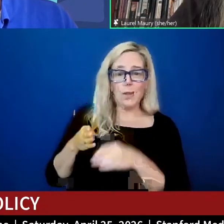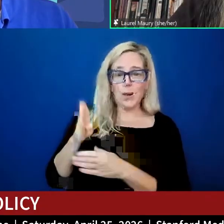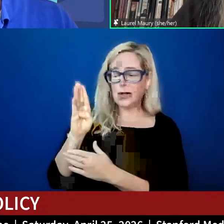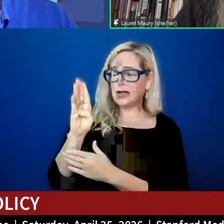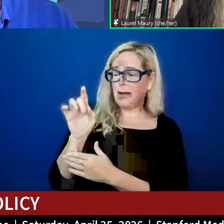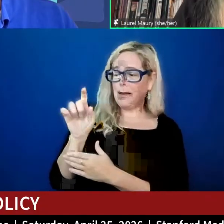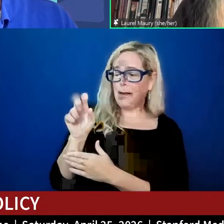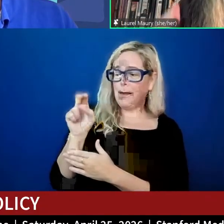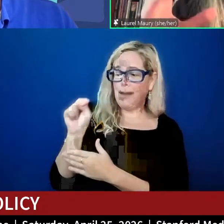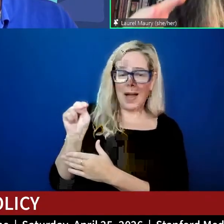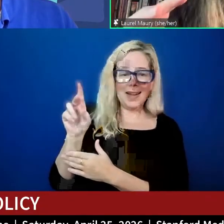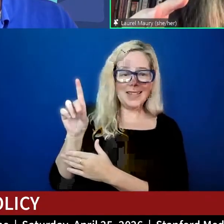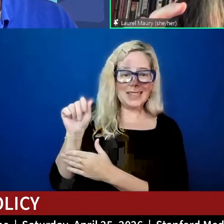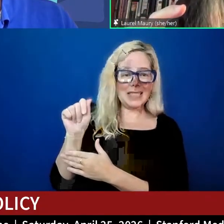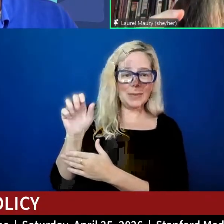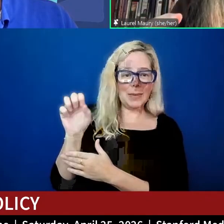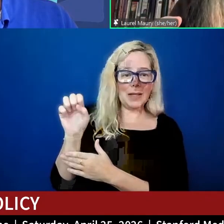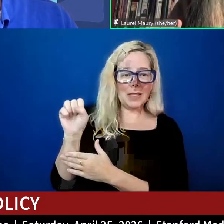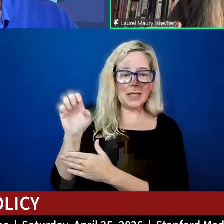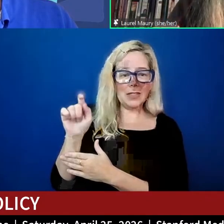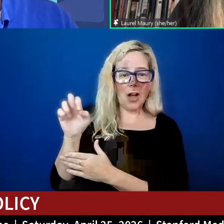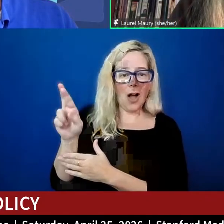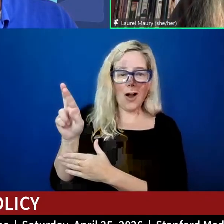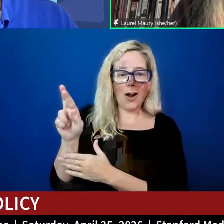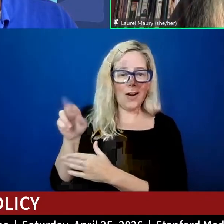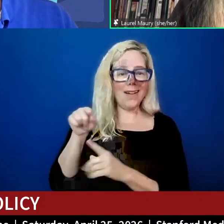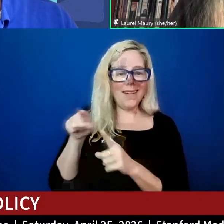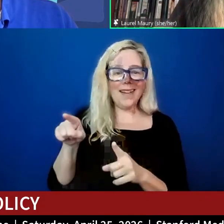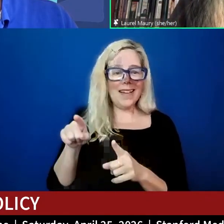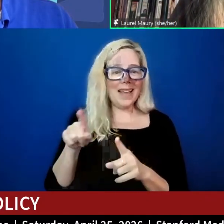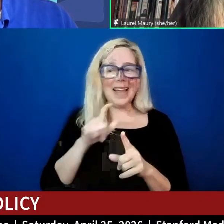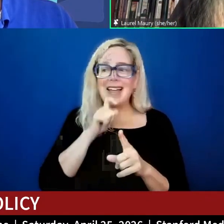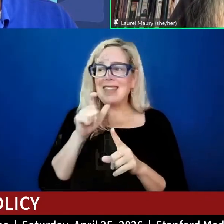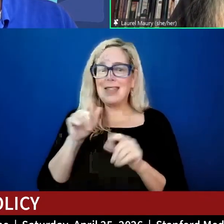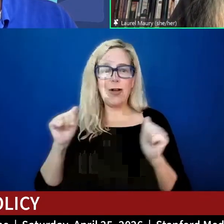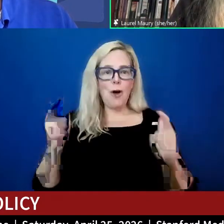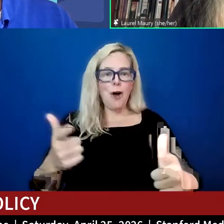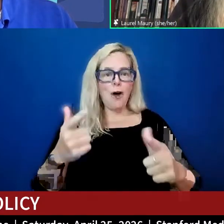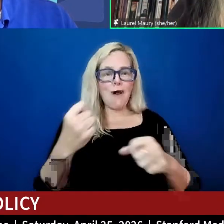me in on why she said they're all fighting for the same funding and to get funding they have to show